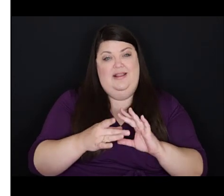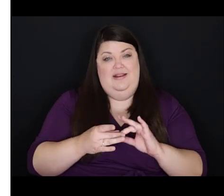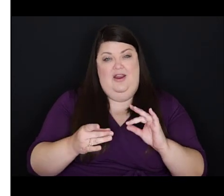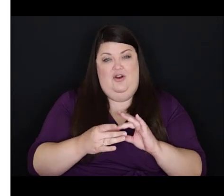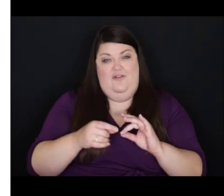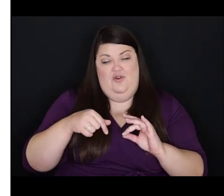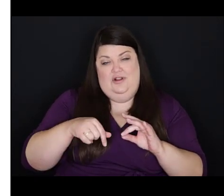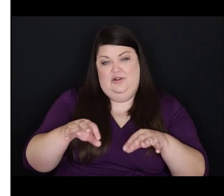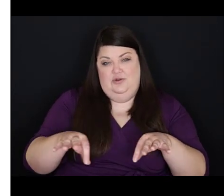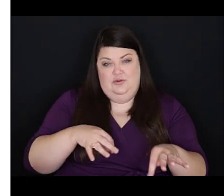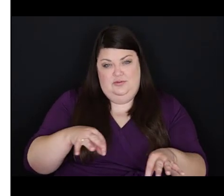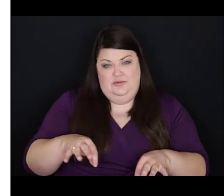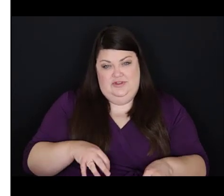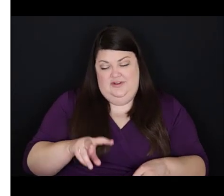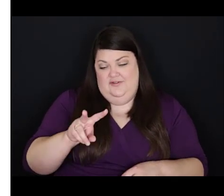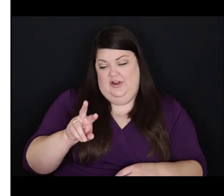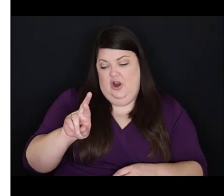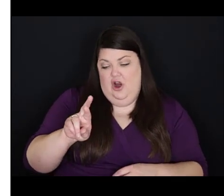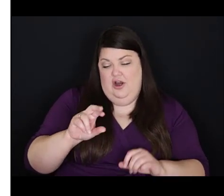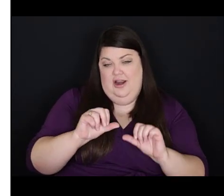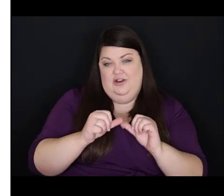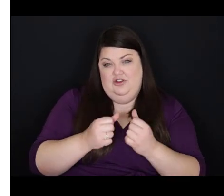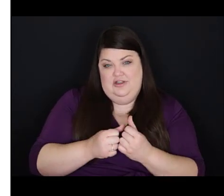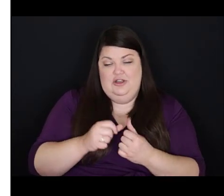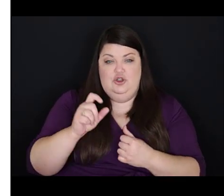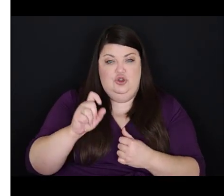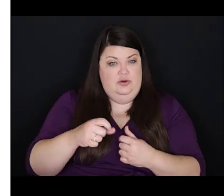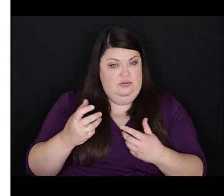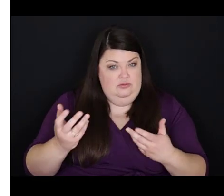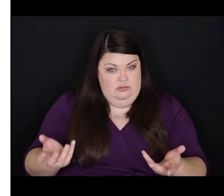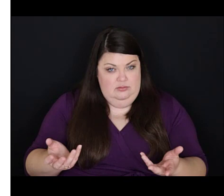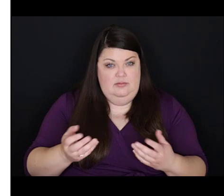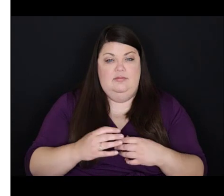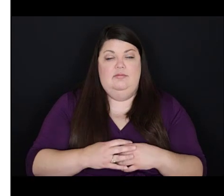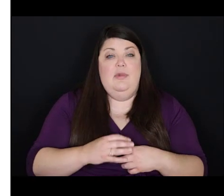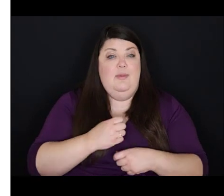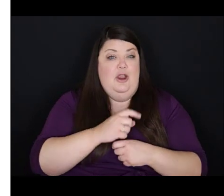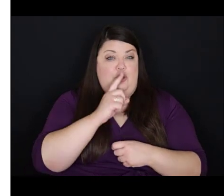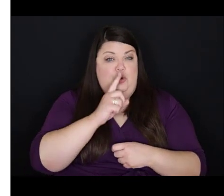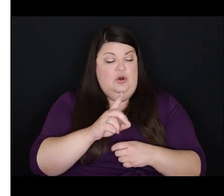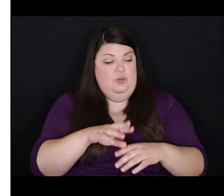Description, VR agencies should: Ensure that it is providing an